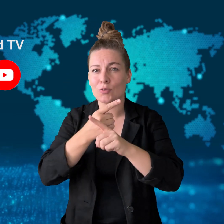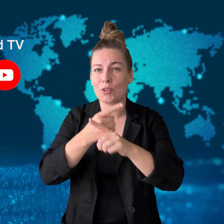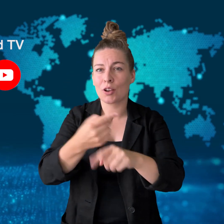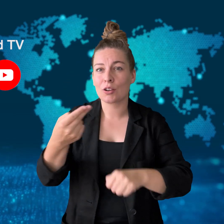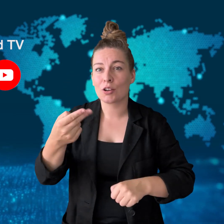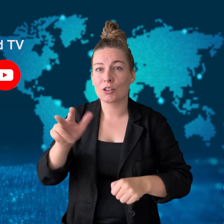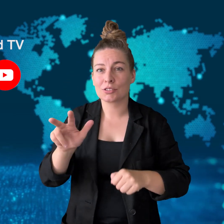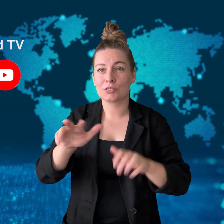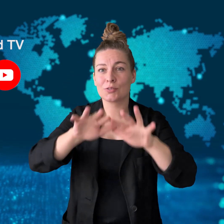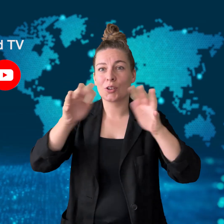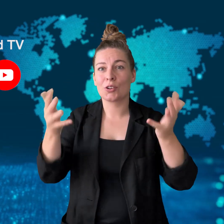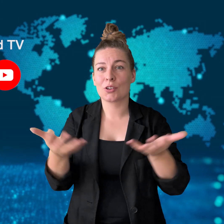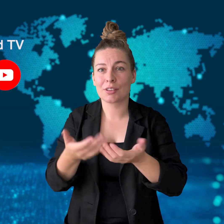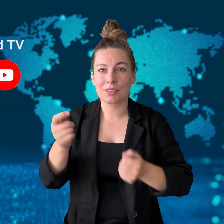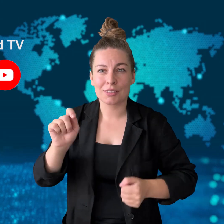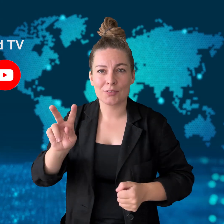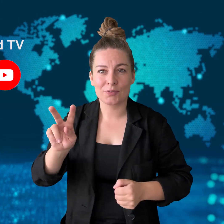to get new video updates!